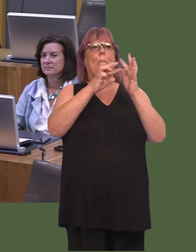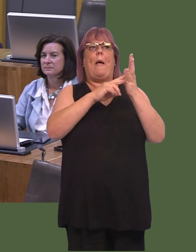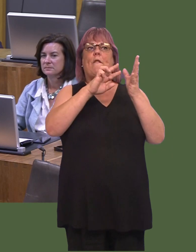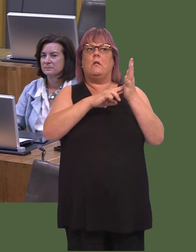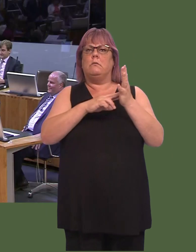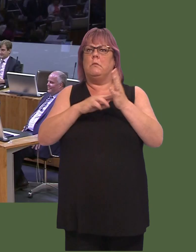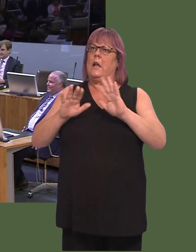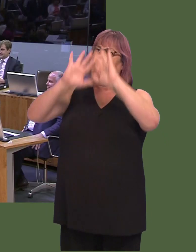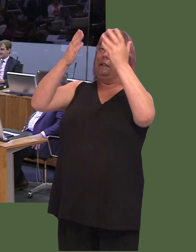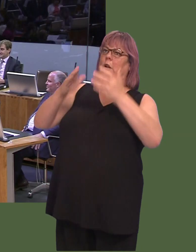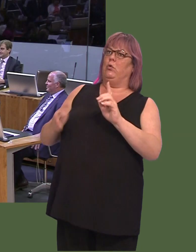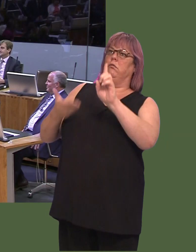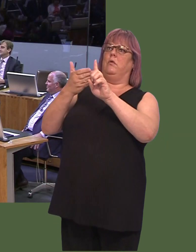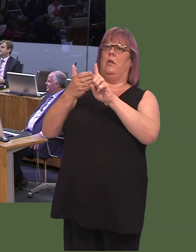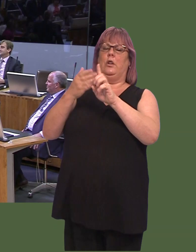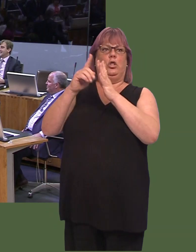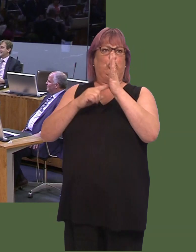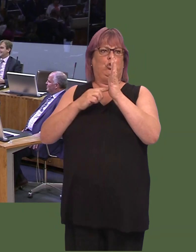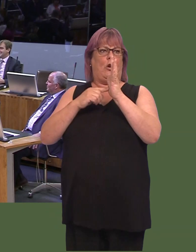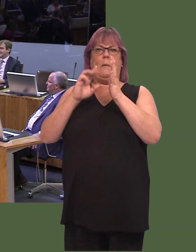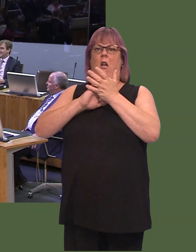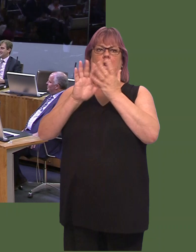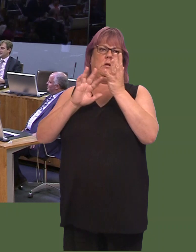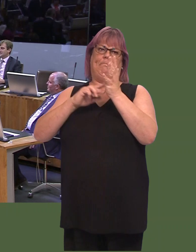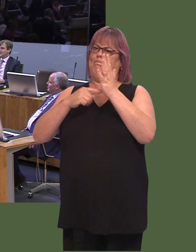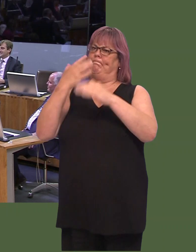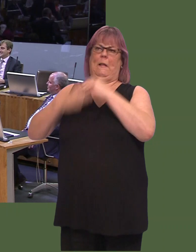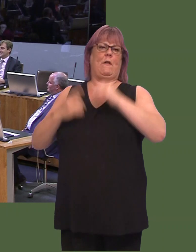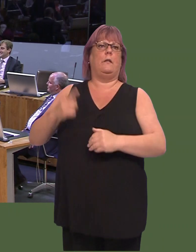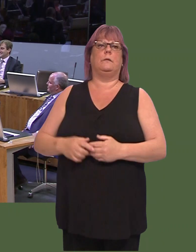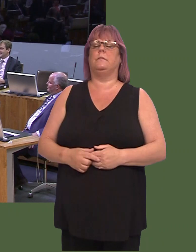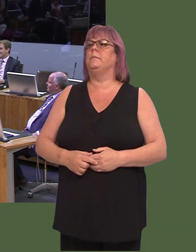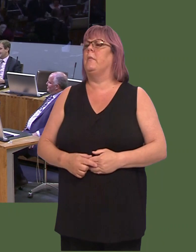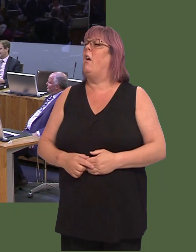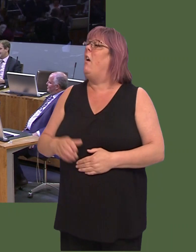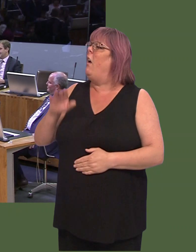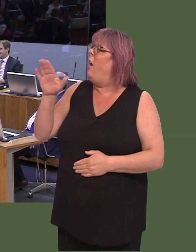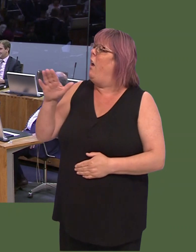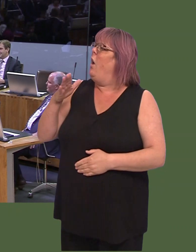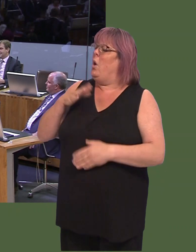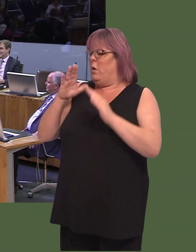Paul Davies AM: Well, of course, here he goes againóthe First Minister, wanting to talk about England.